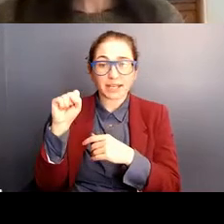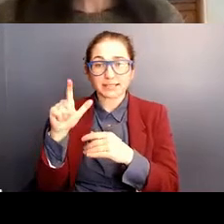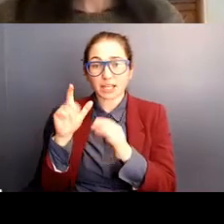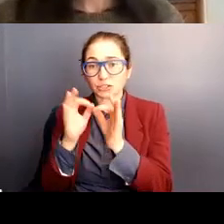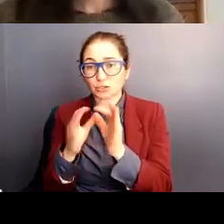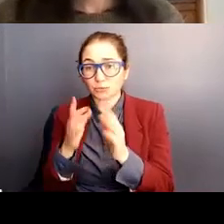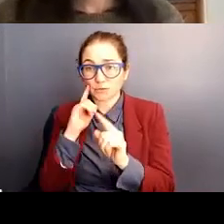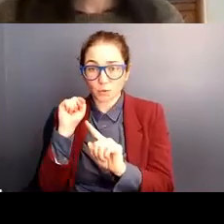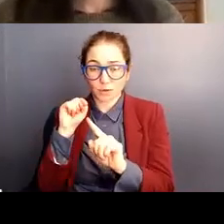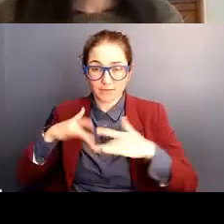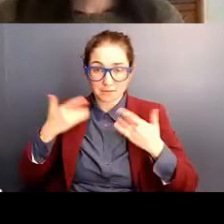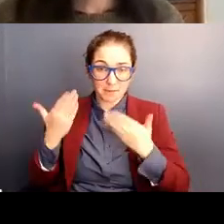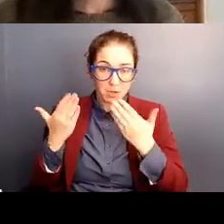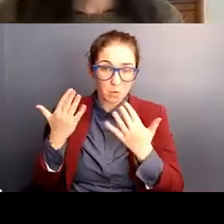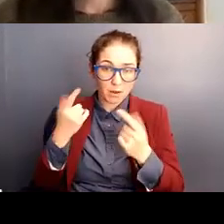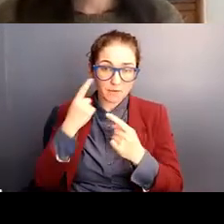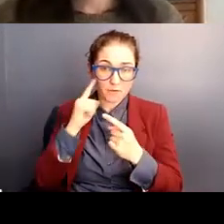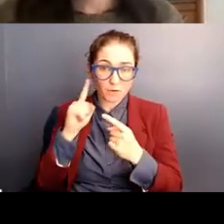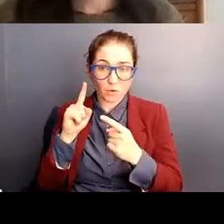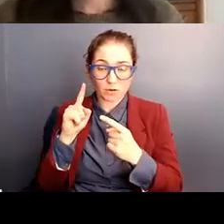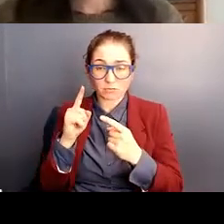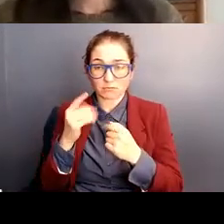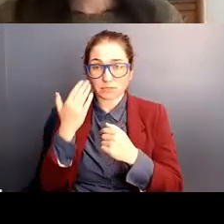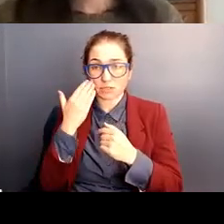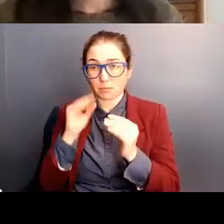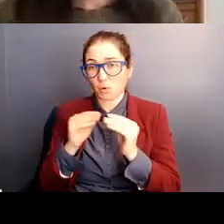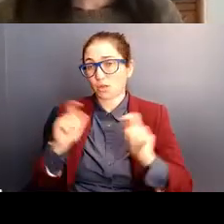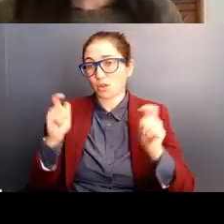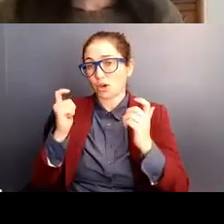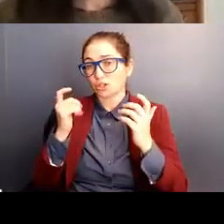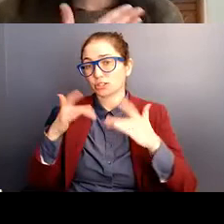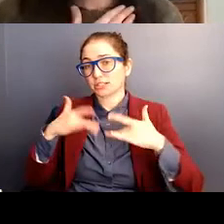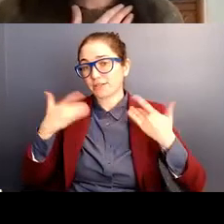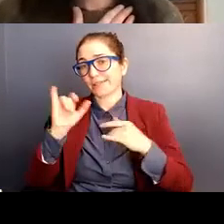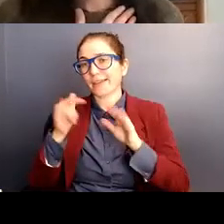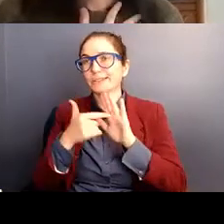and might wait for a larger event like for instance at Adler, where